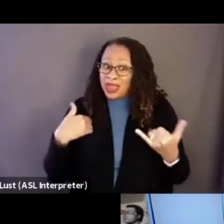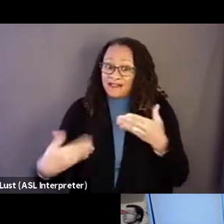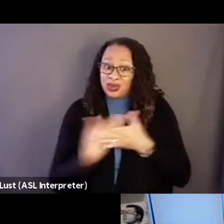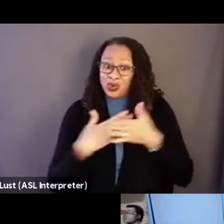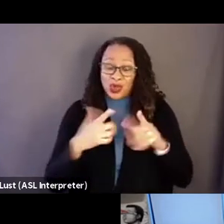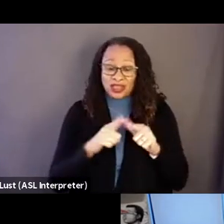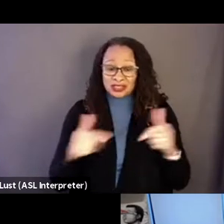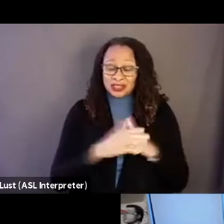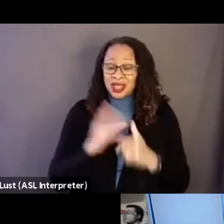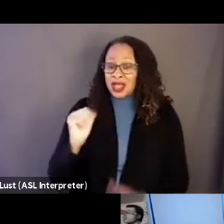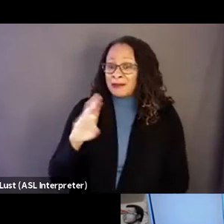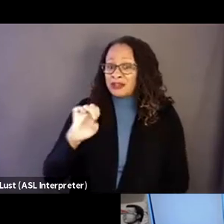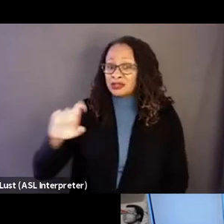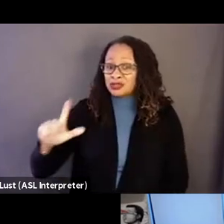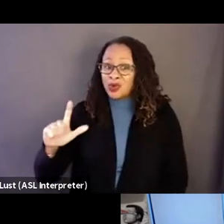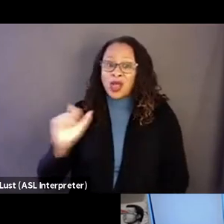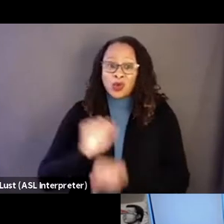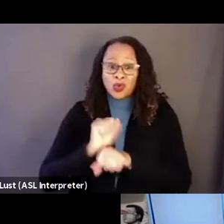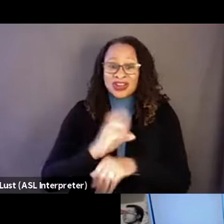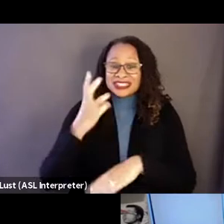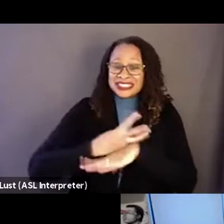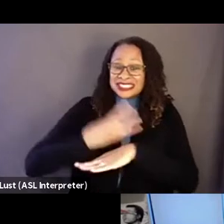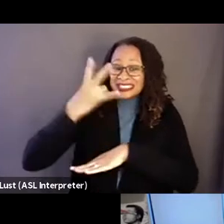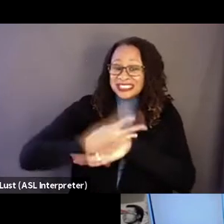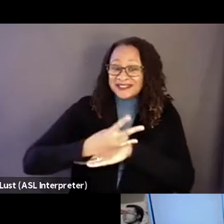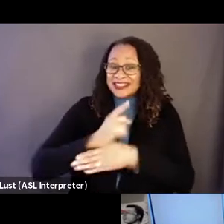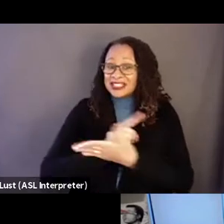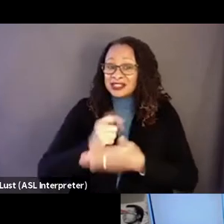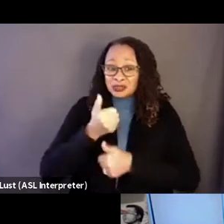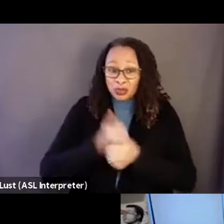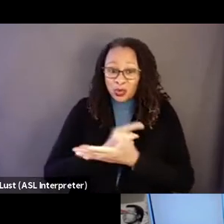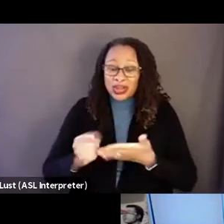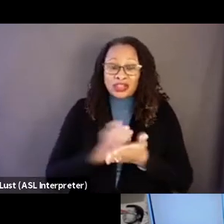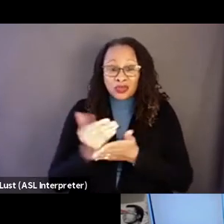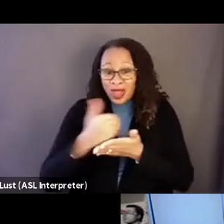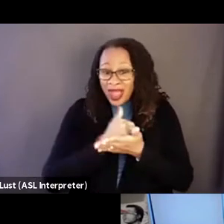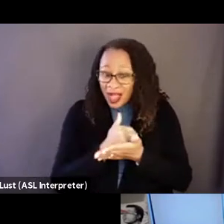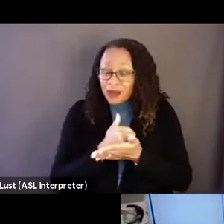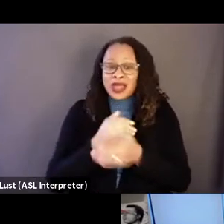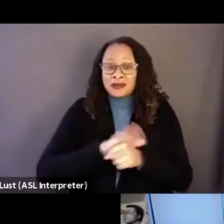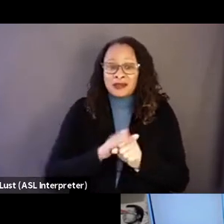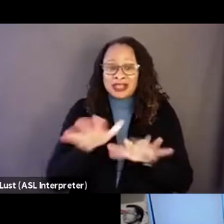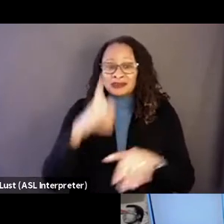Marisol has been working six, seven days a week throughout the pandemic, because she works for a supermarket supplier